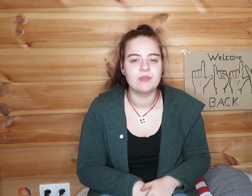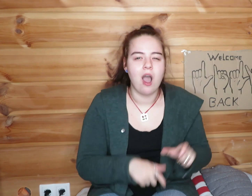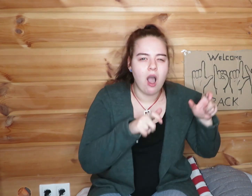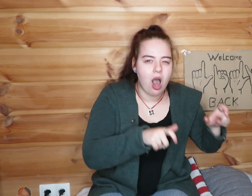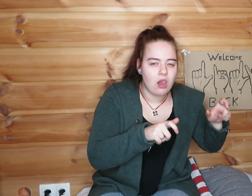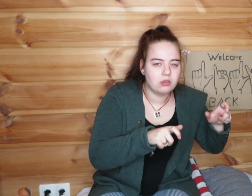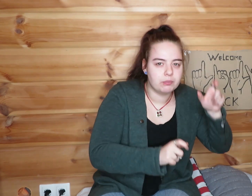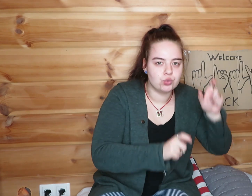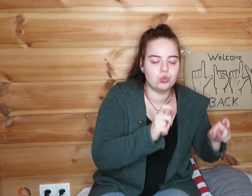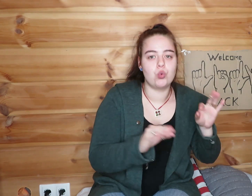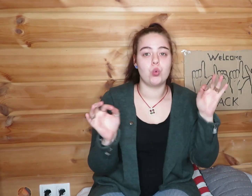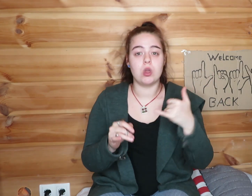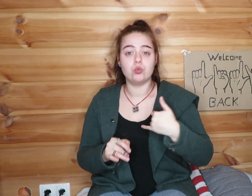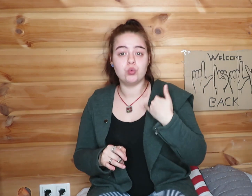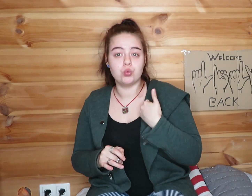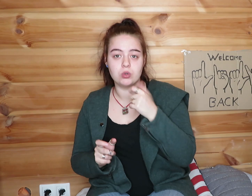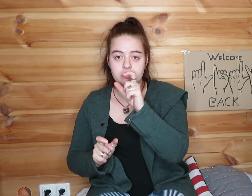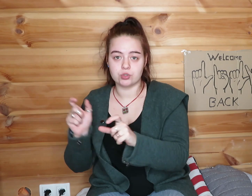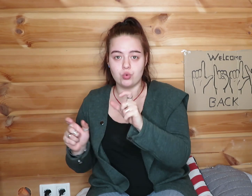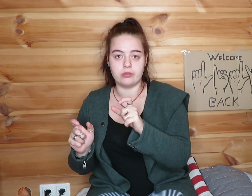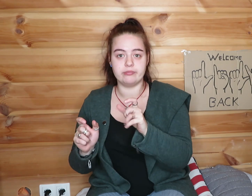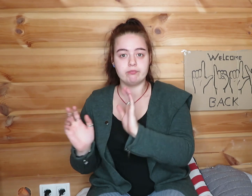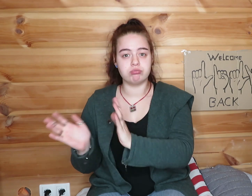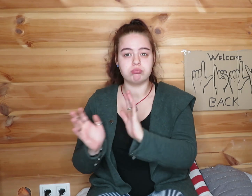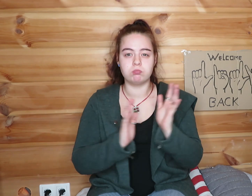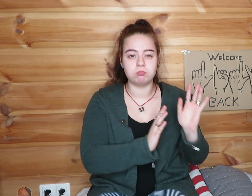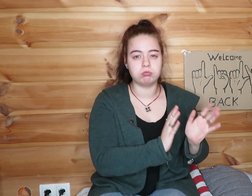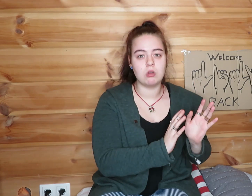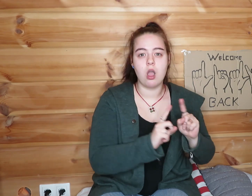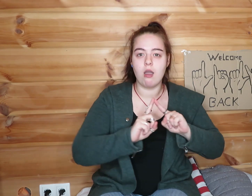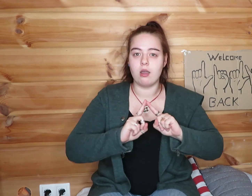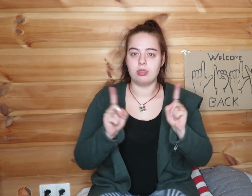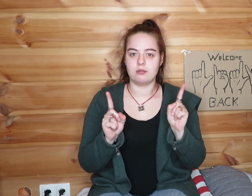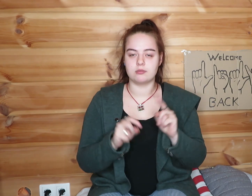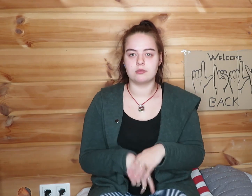Old people and young people sign differently.